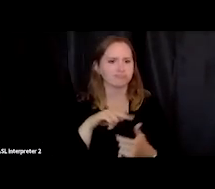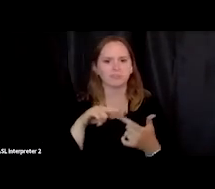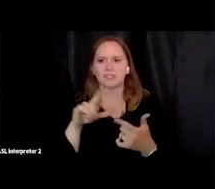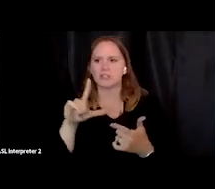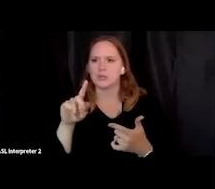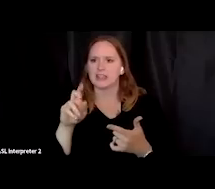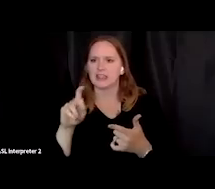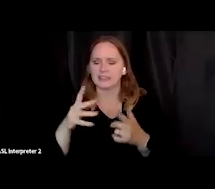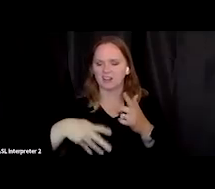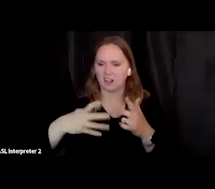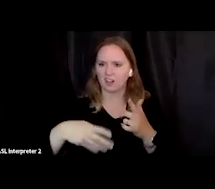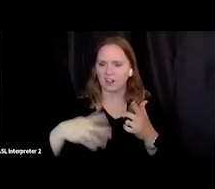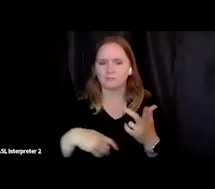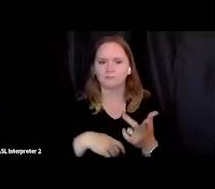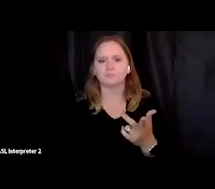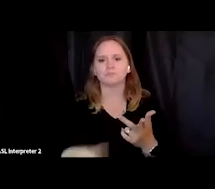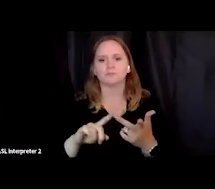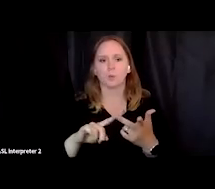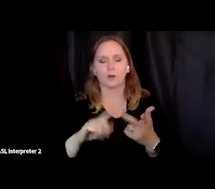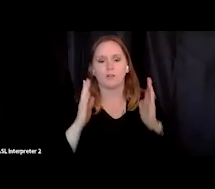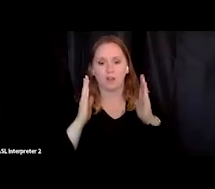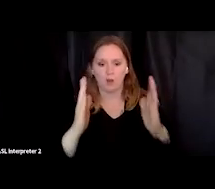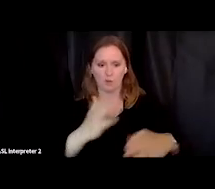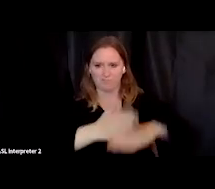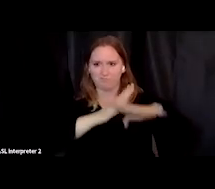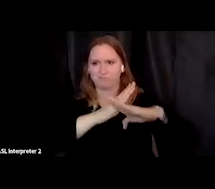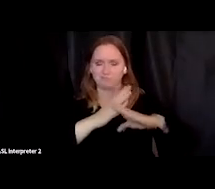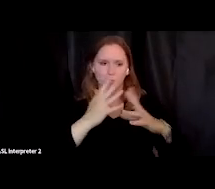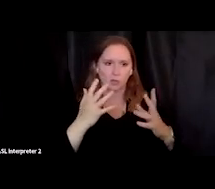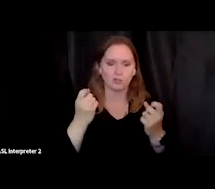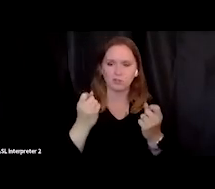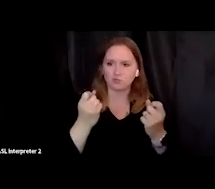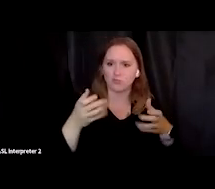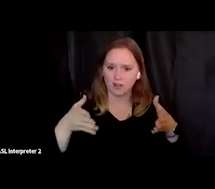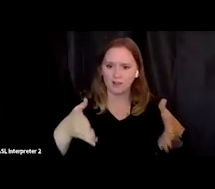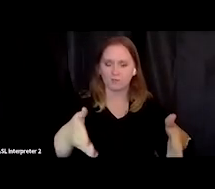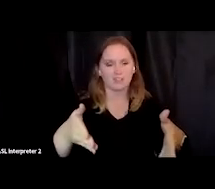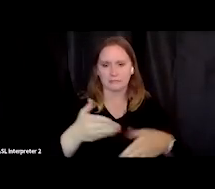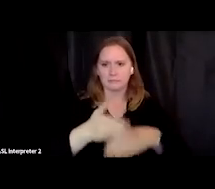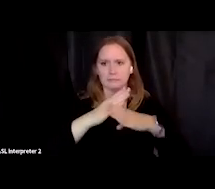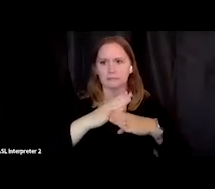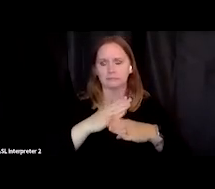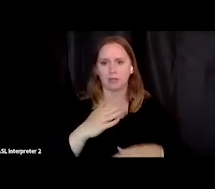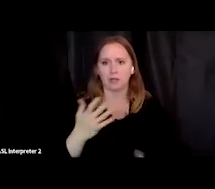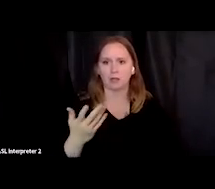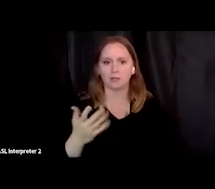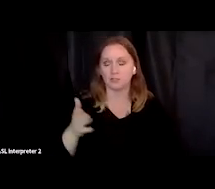that you know is blocking hallways or driveways or going into another neighbor's yard, right? And so neighbors, it's not uncommon for them